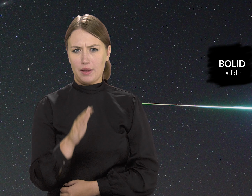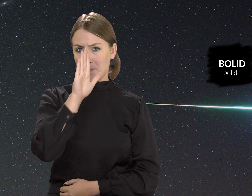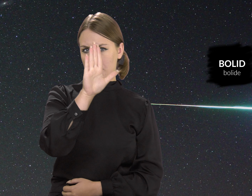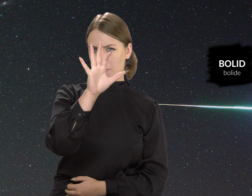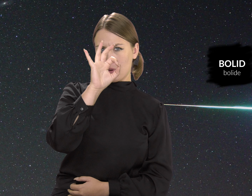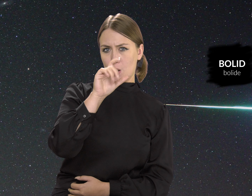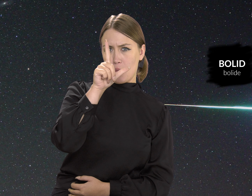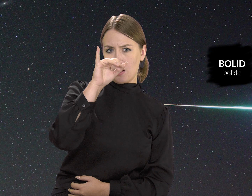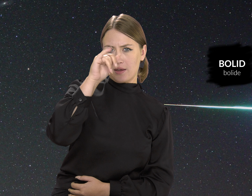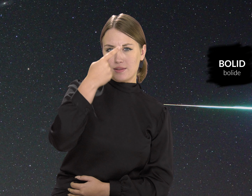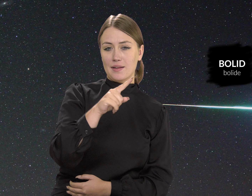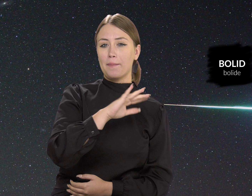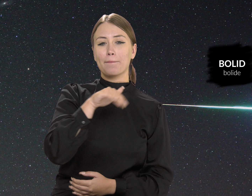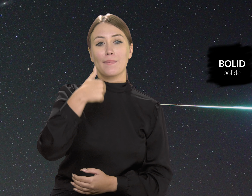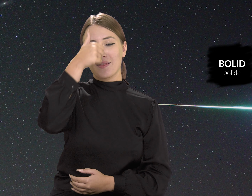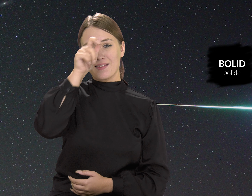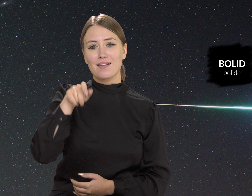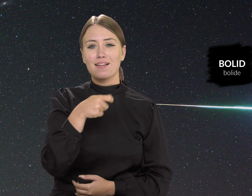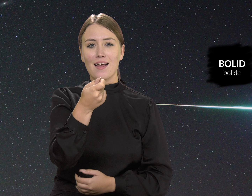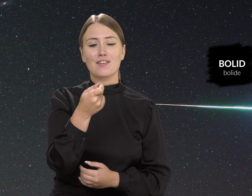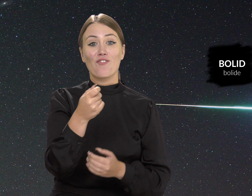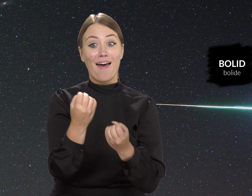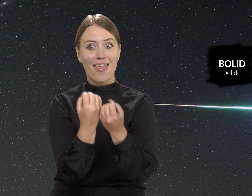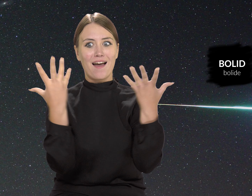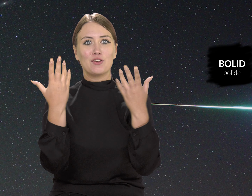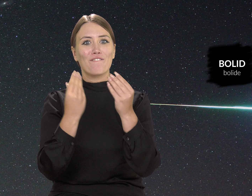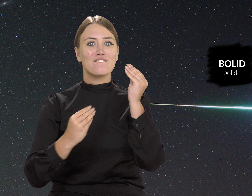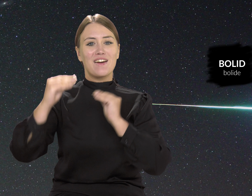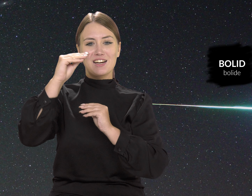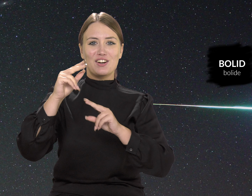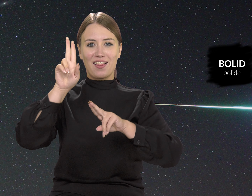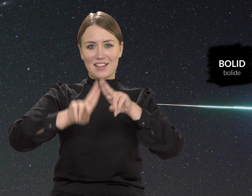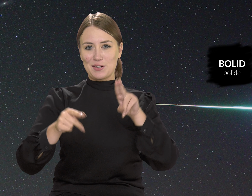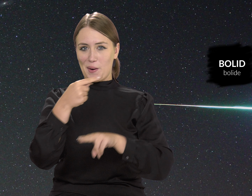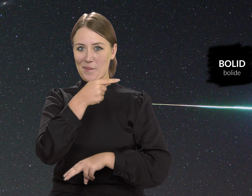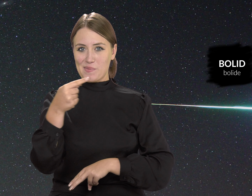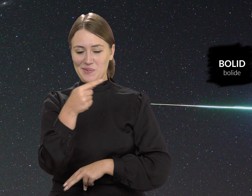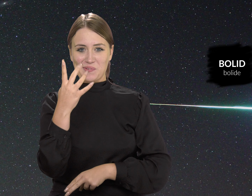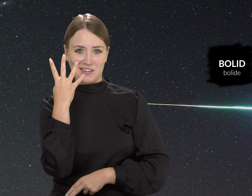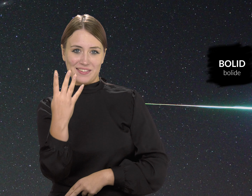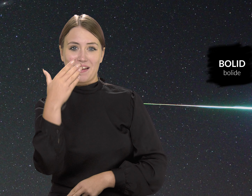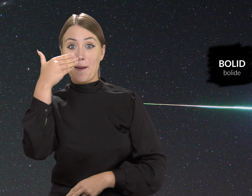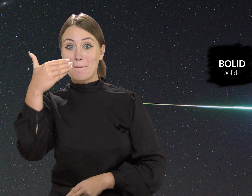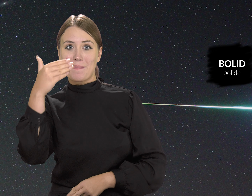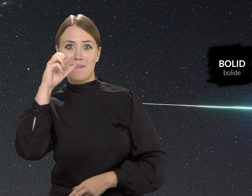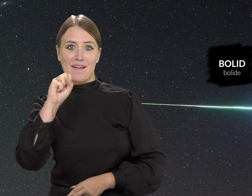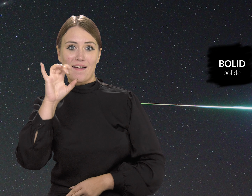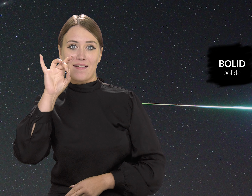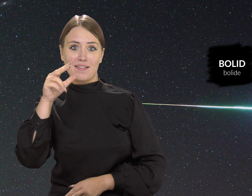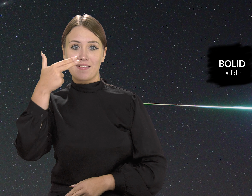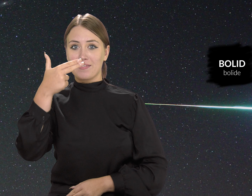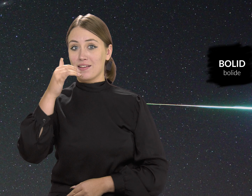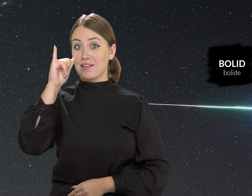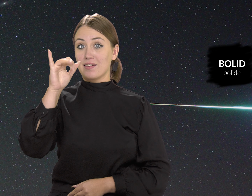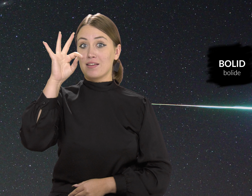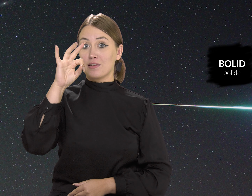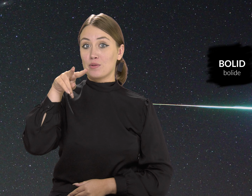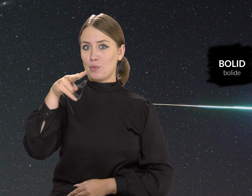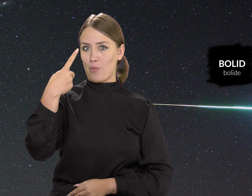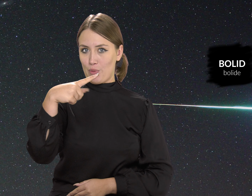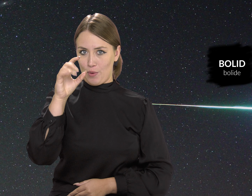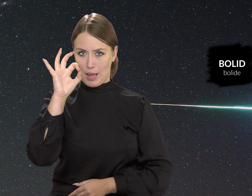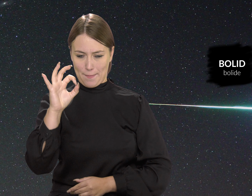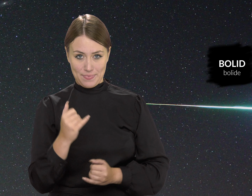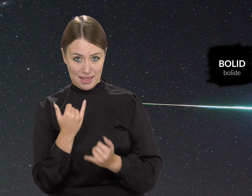A bolide is an object with a brightness greater than minus 4 magnitude.